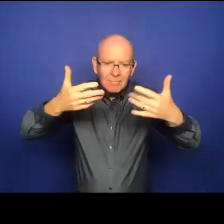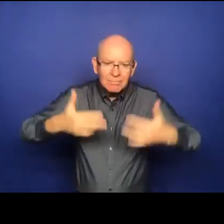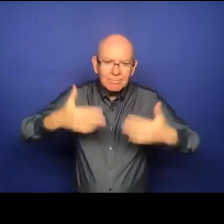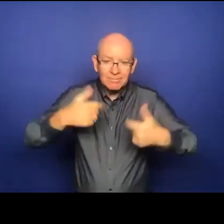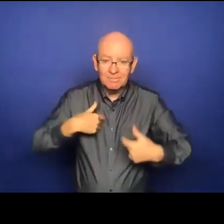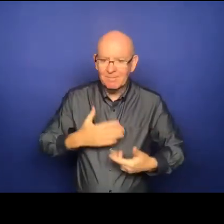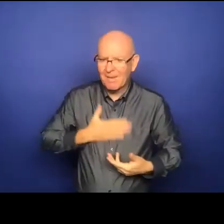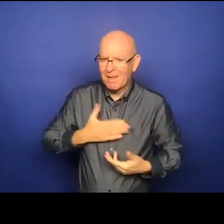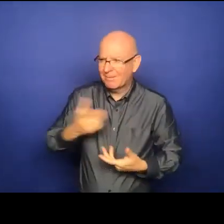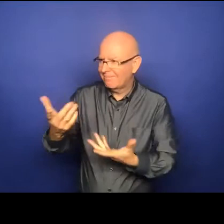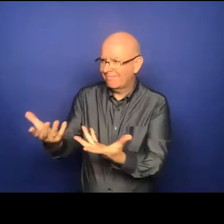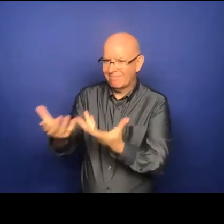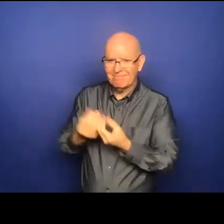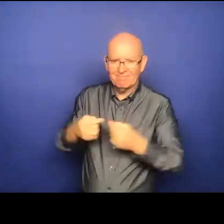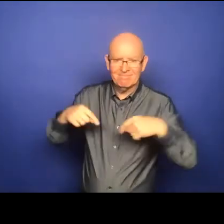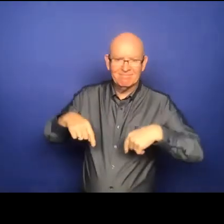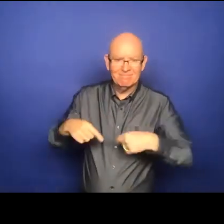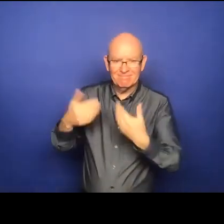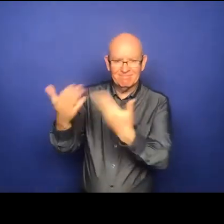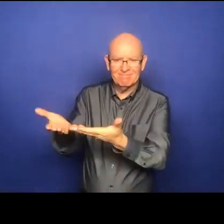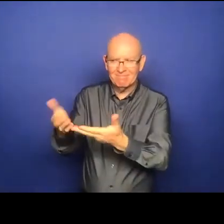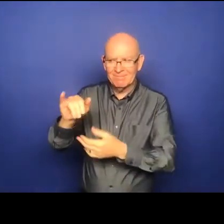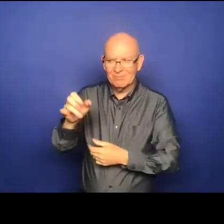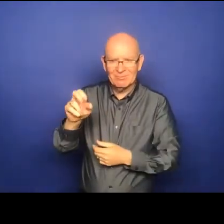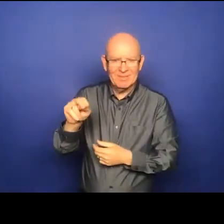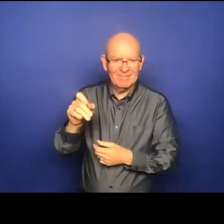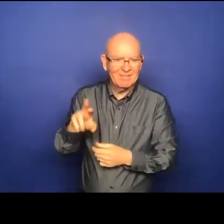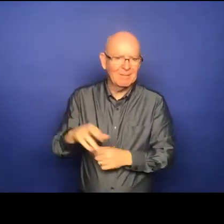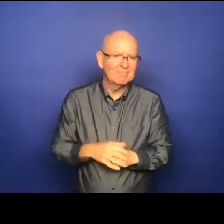you to the organizers for inviting the Washington group to